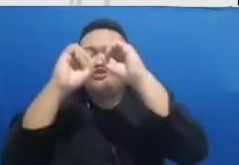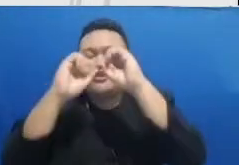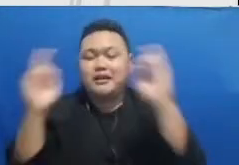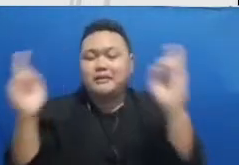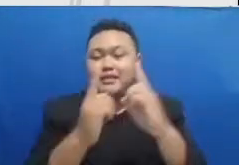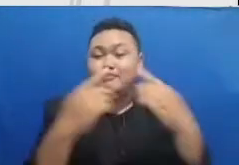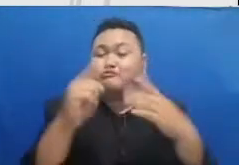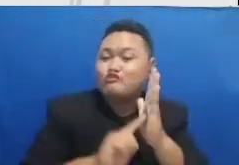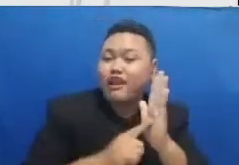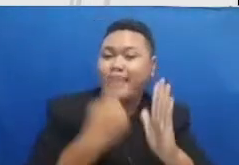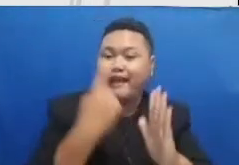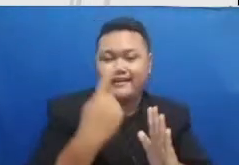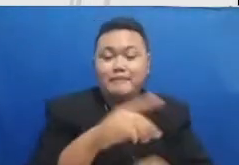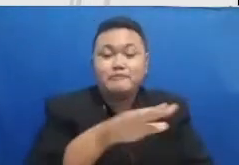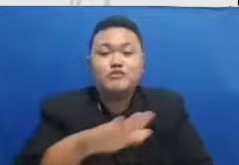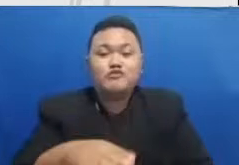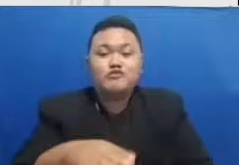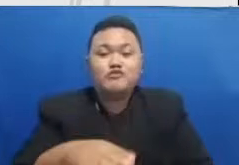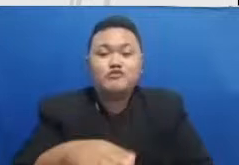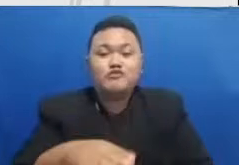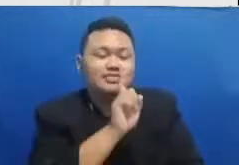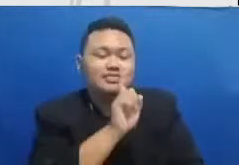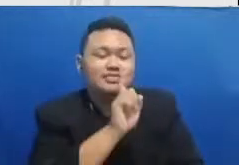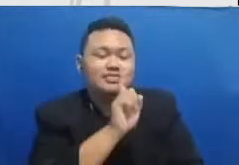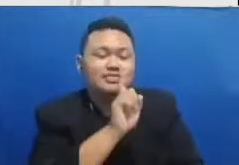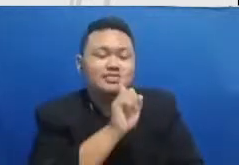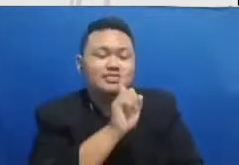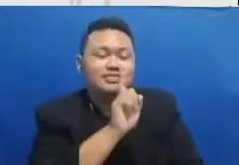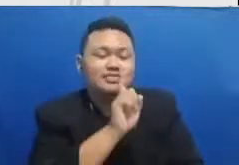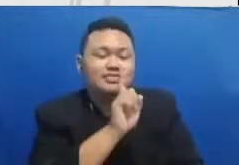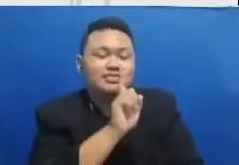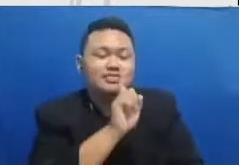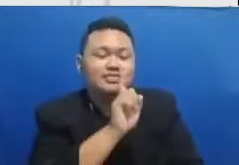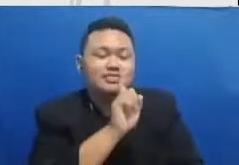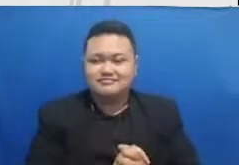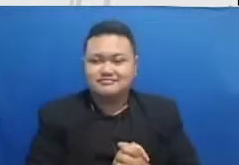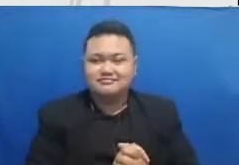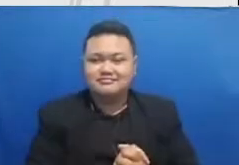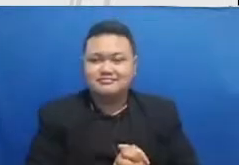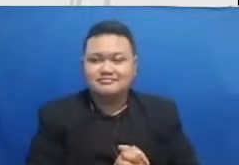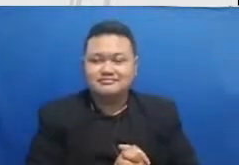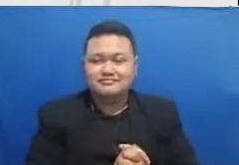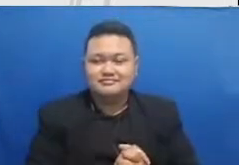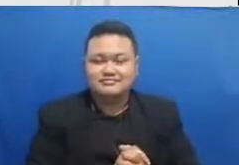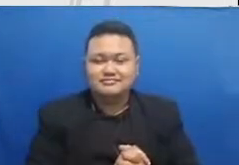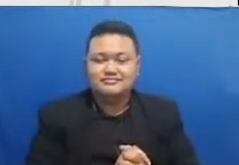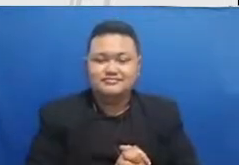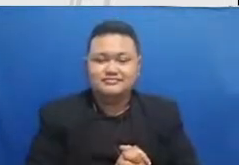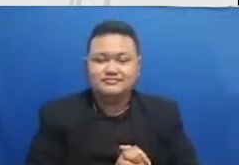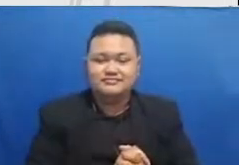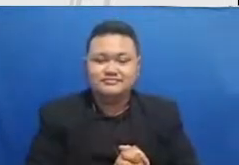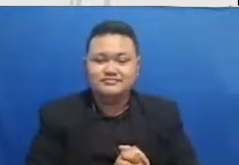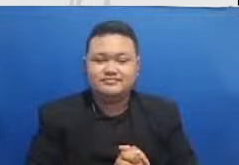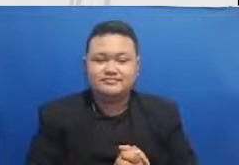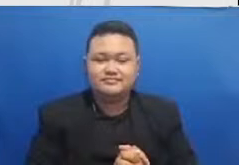skills or understanding and how much Dede can focus on providing feedback and the